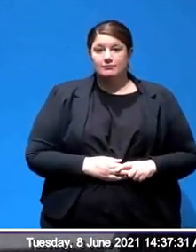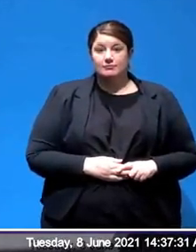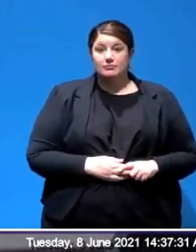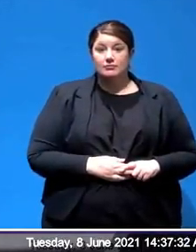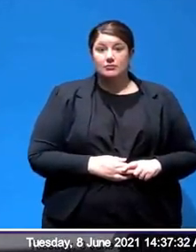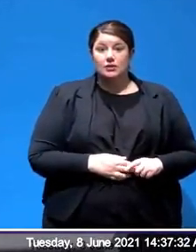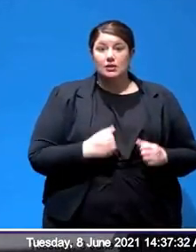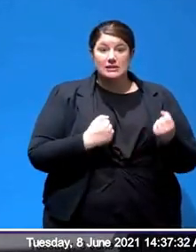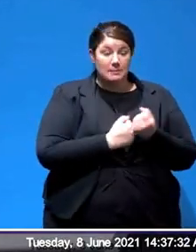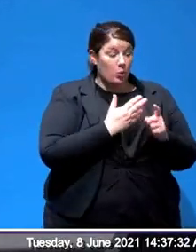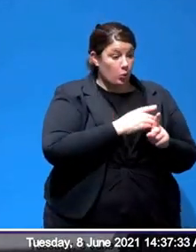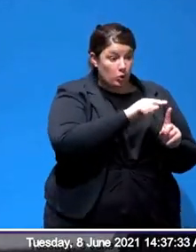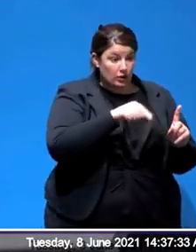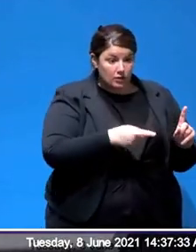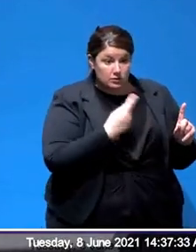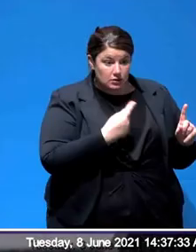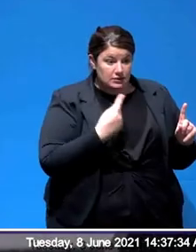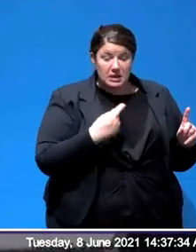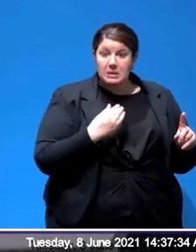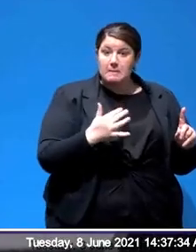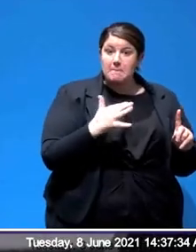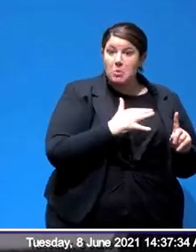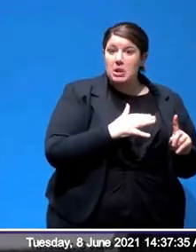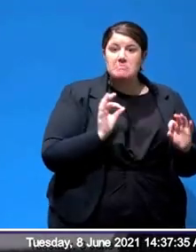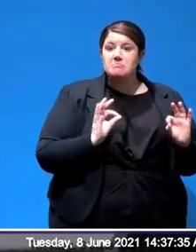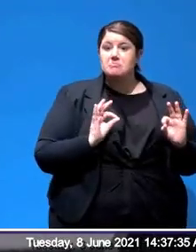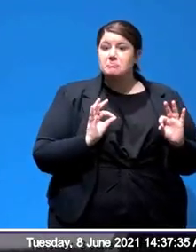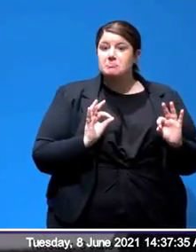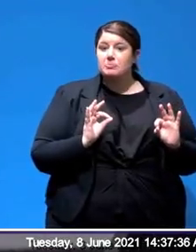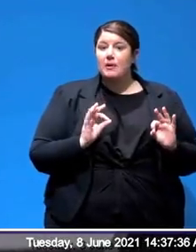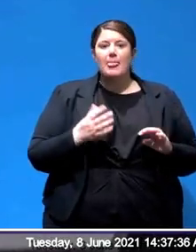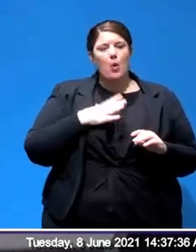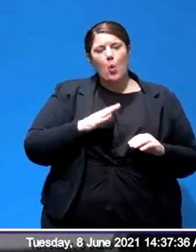support workers or peers within the group home. They all just wanted the best for Daniel.